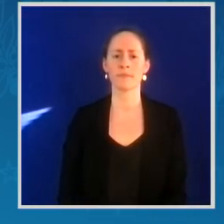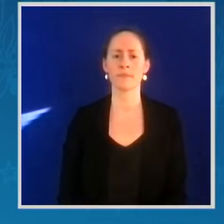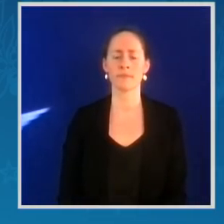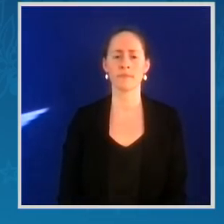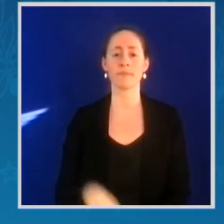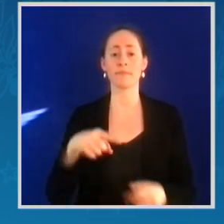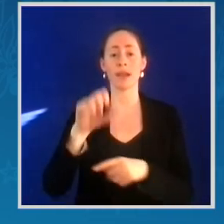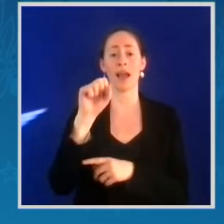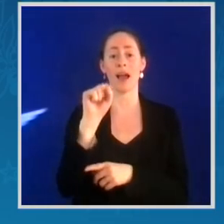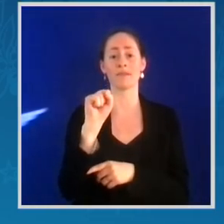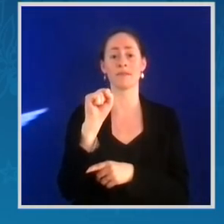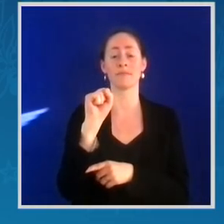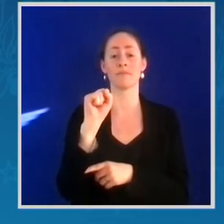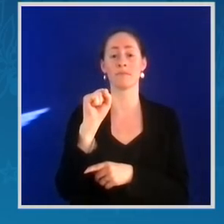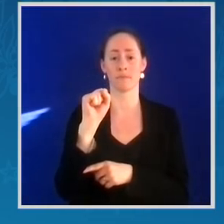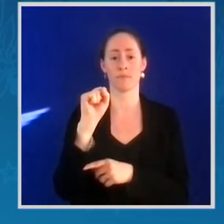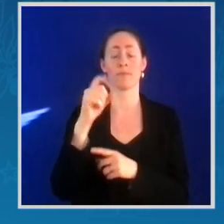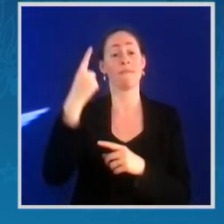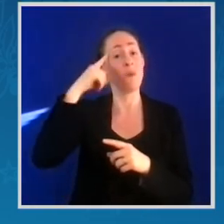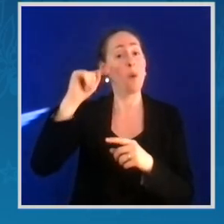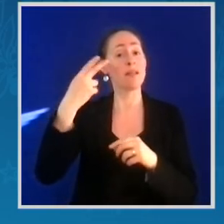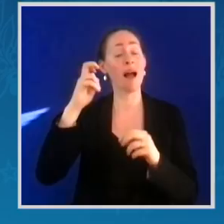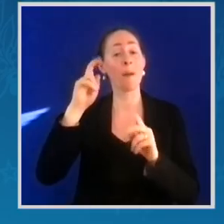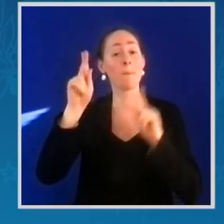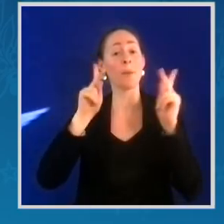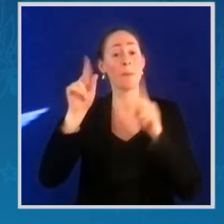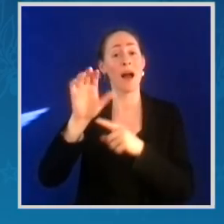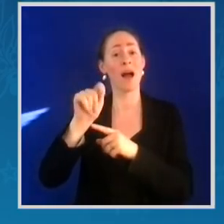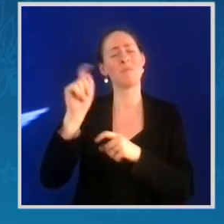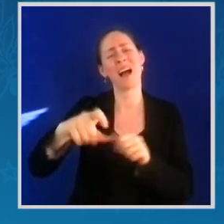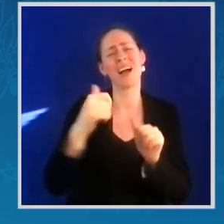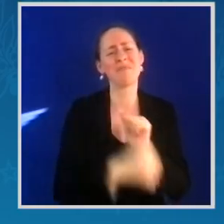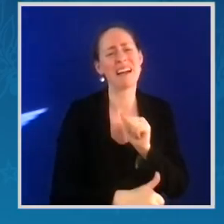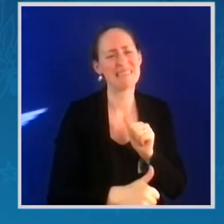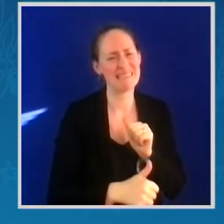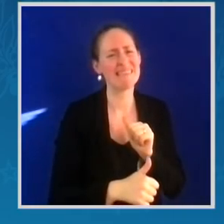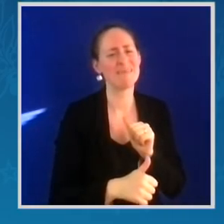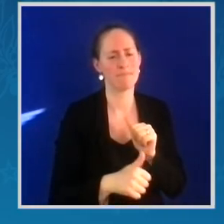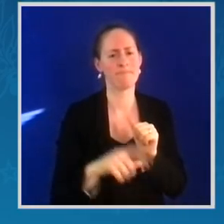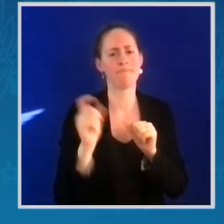The Voting Rights Act needs to be passed. What we are seeing around the country